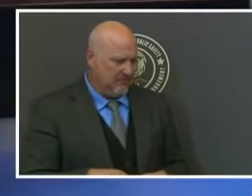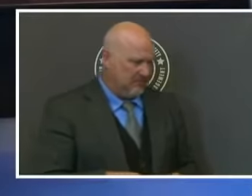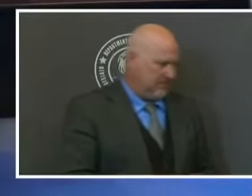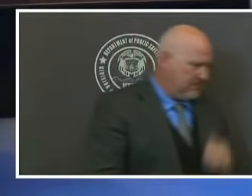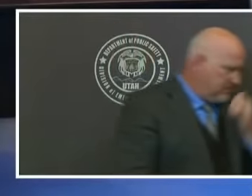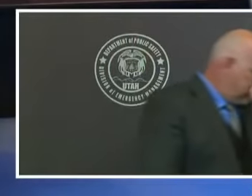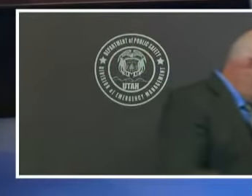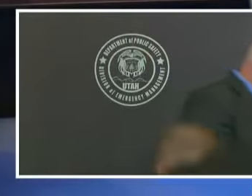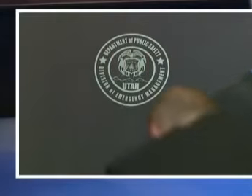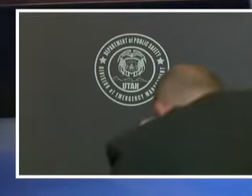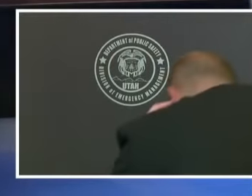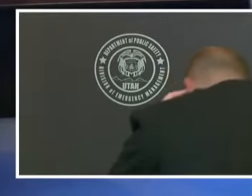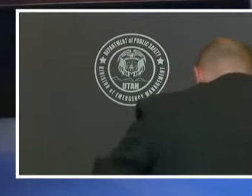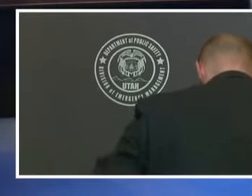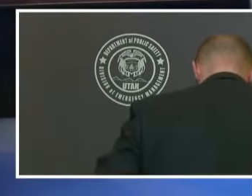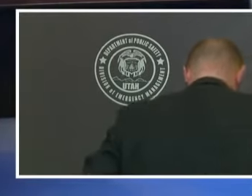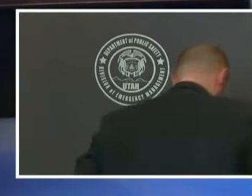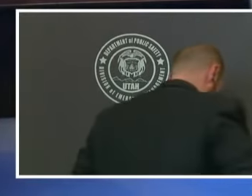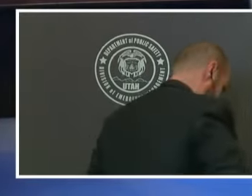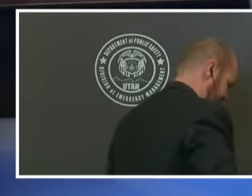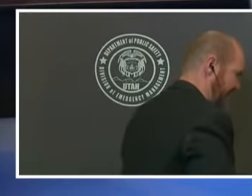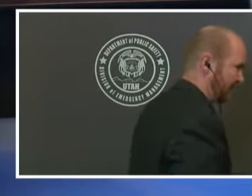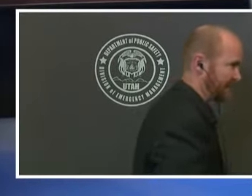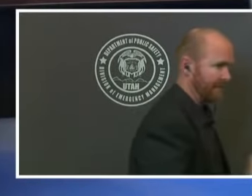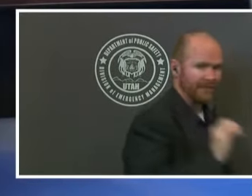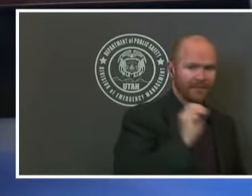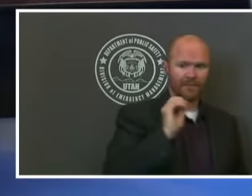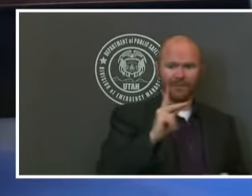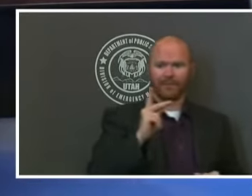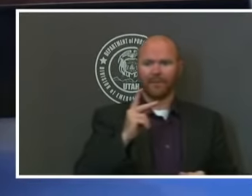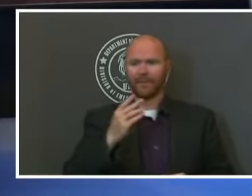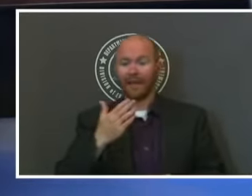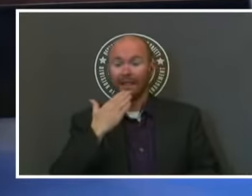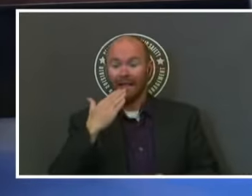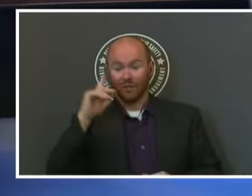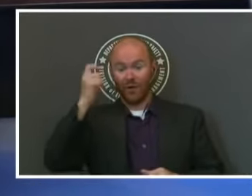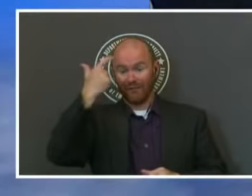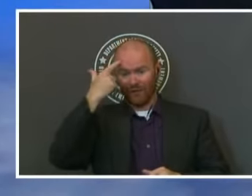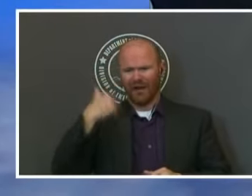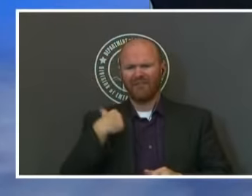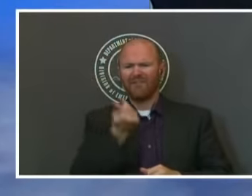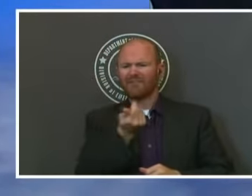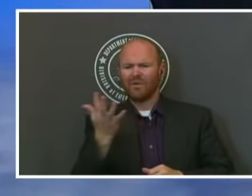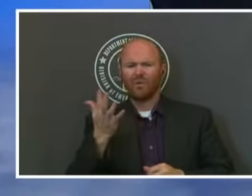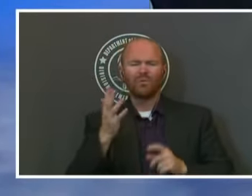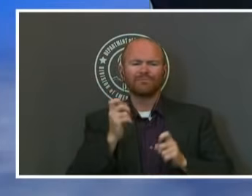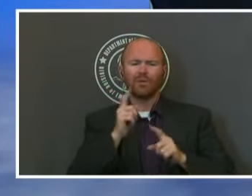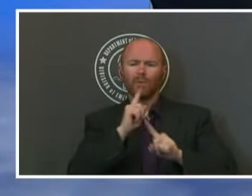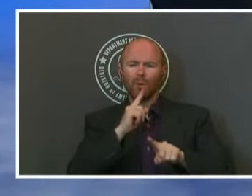governor were first going to take some questions from some